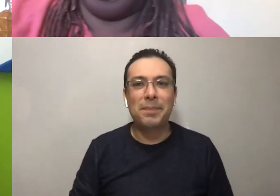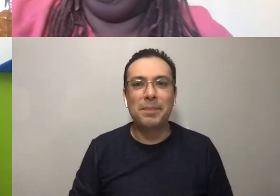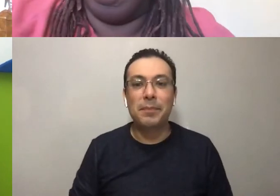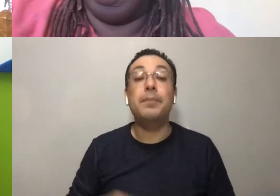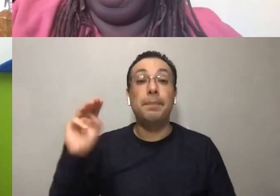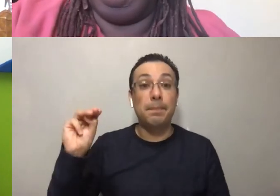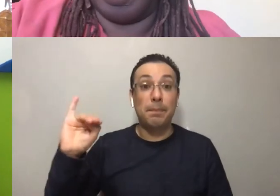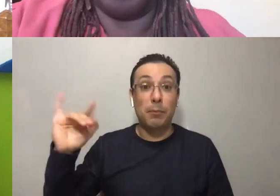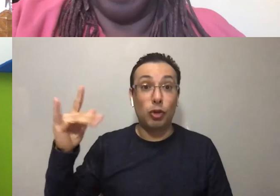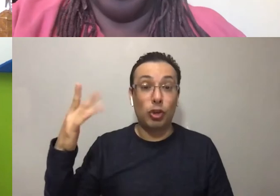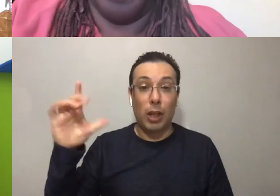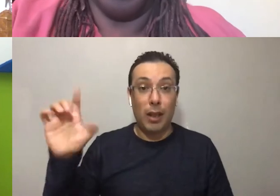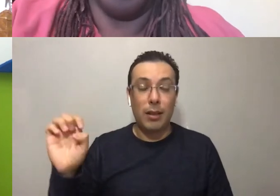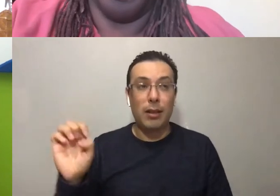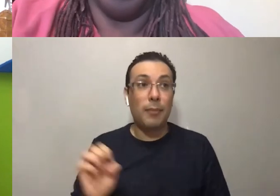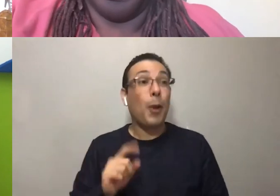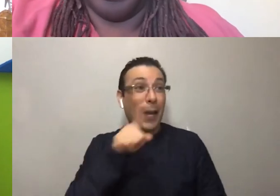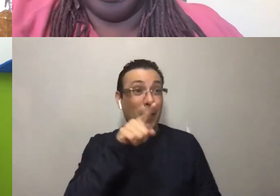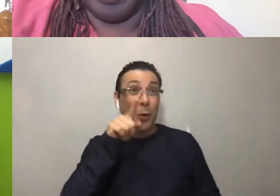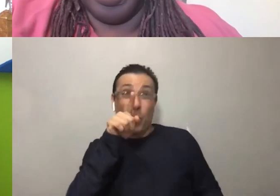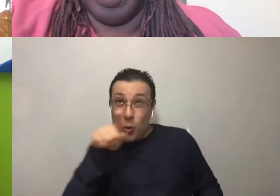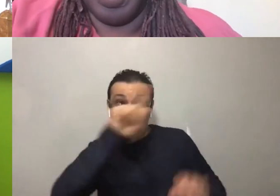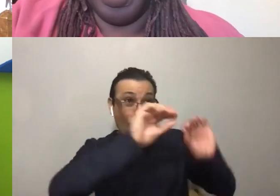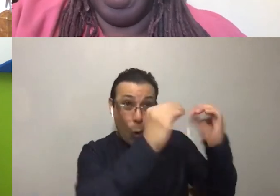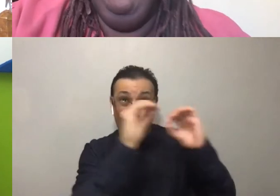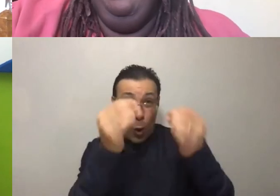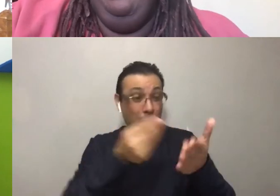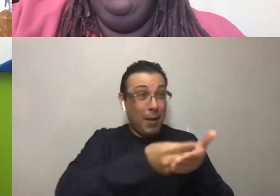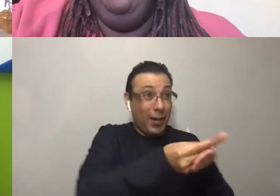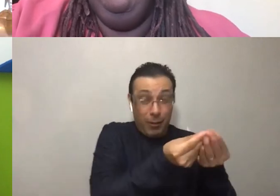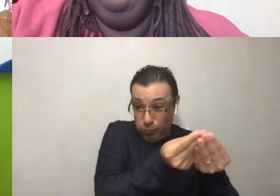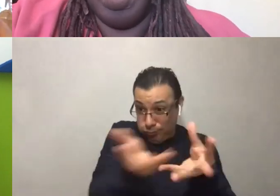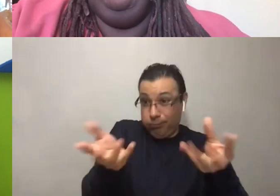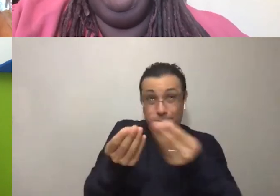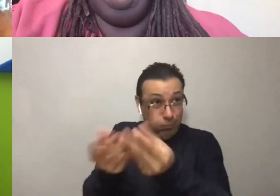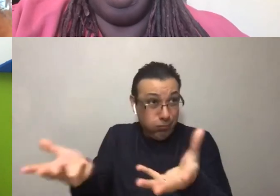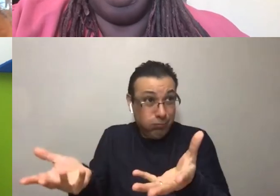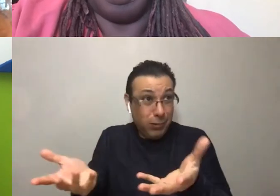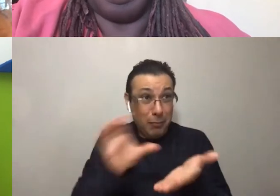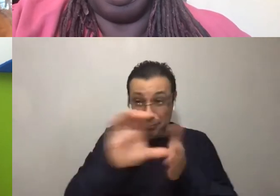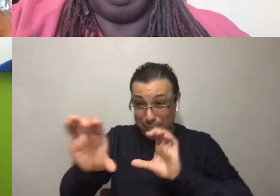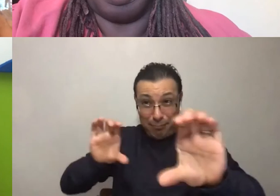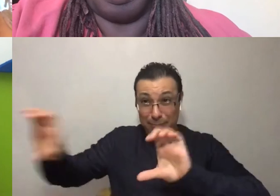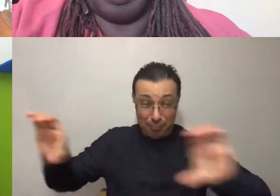If you look at the mix of organizations that you’re funding and you see all types of voting rights and civil rights and human rights work,